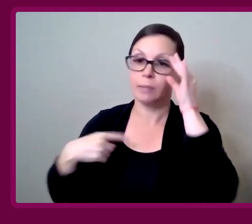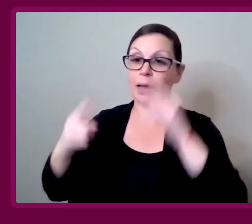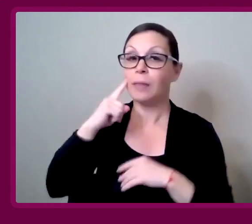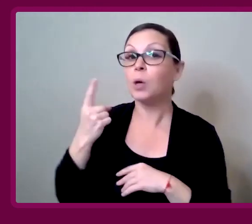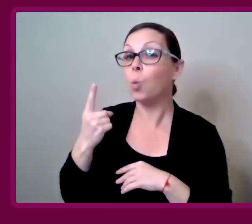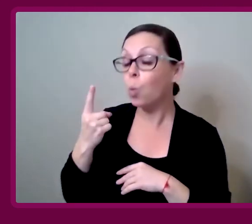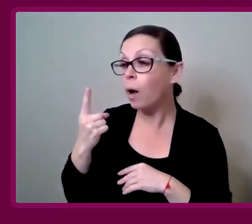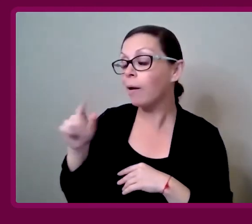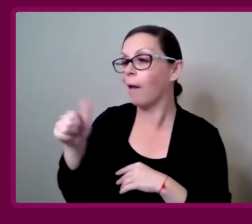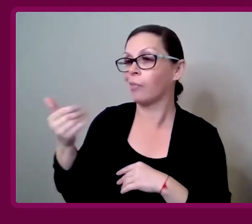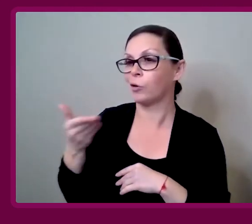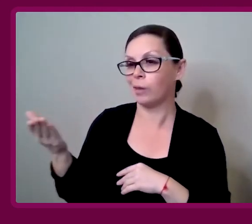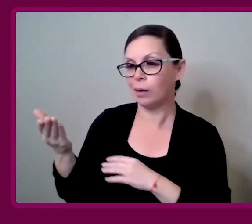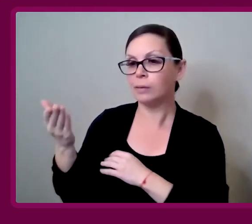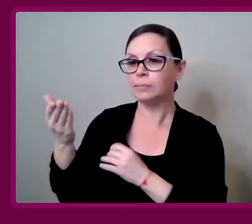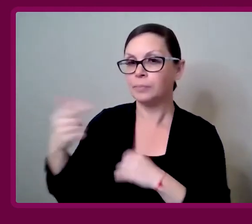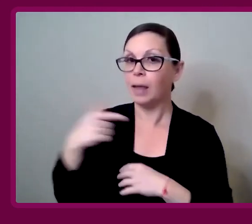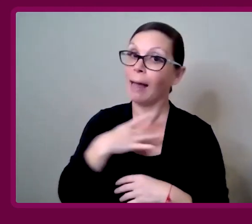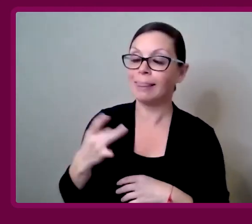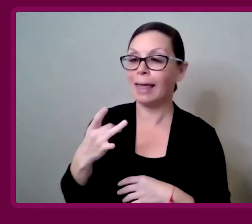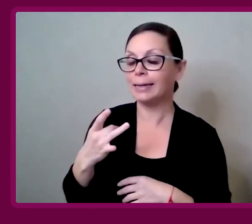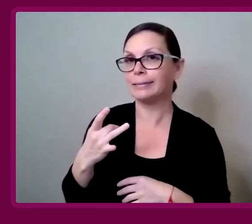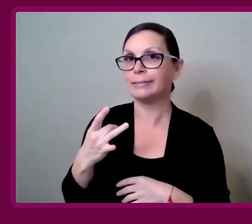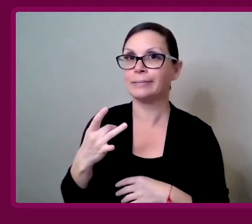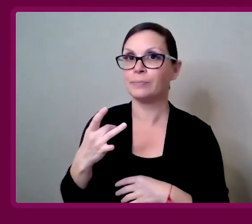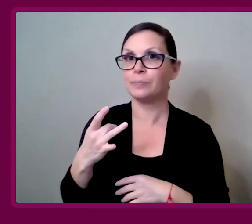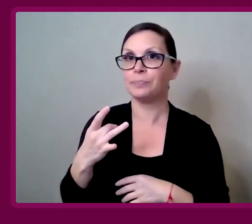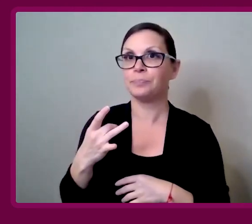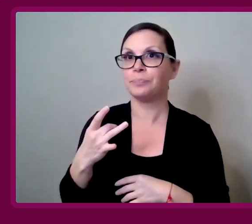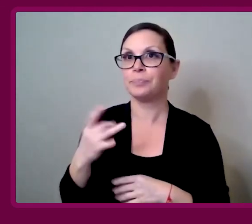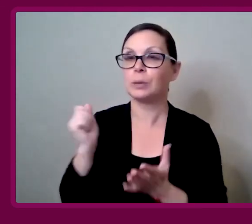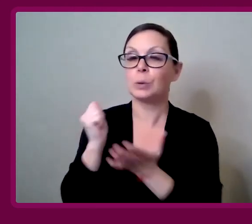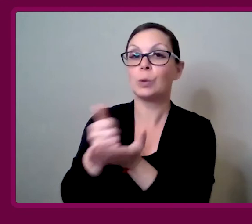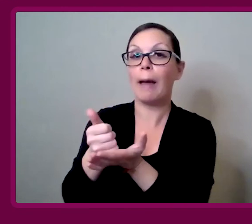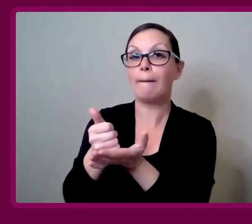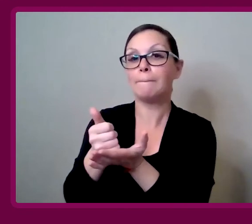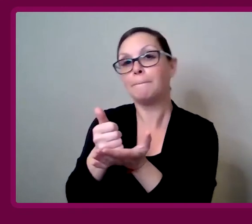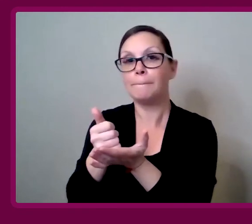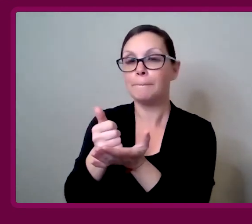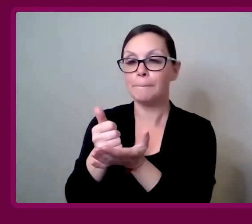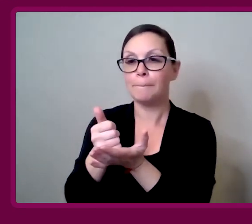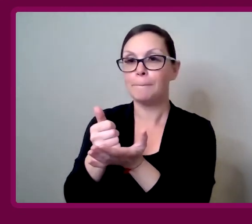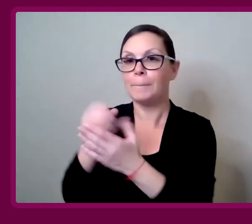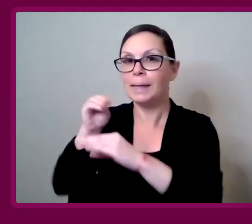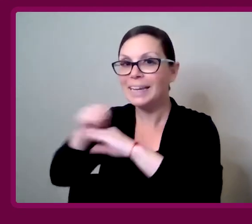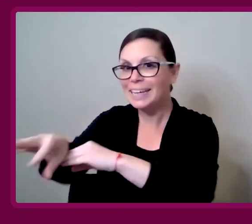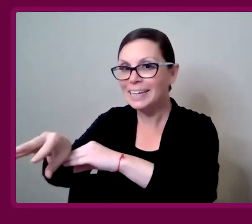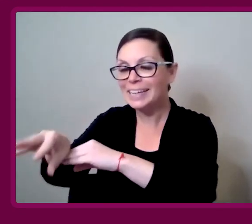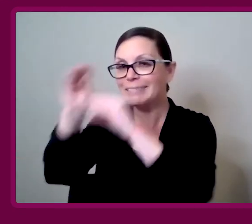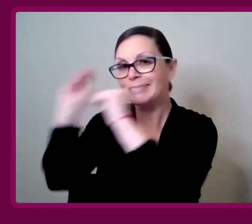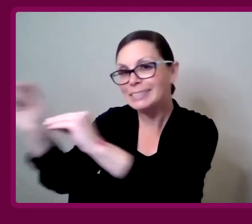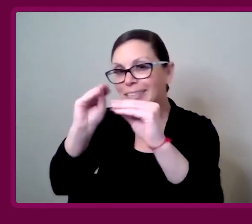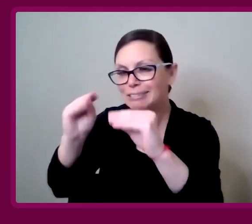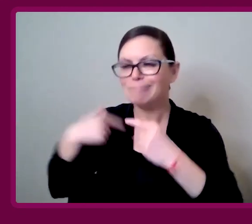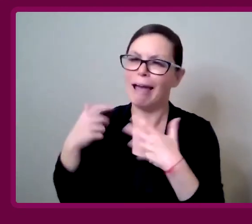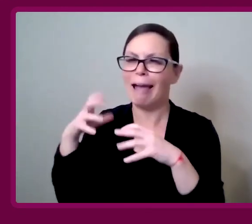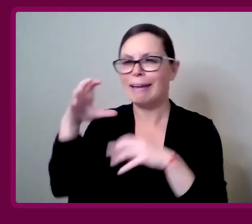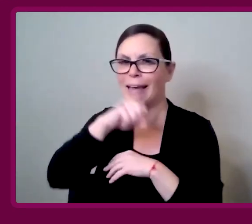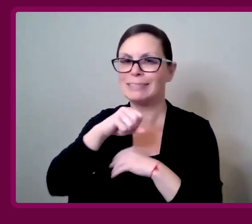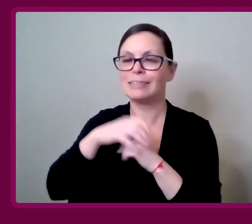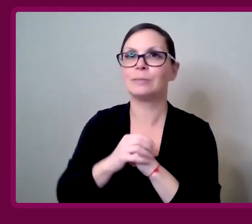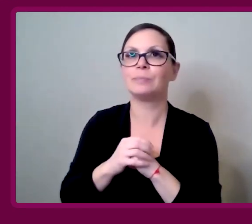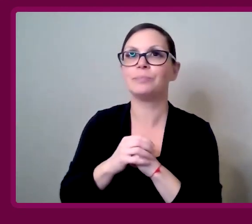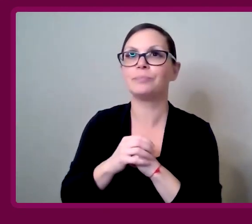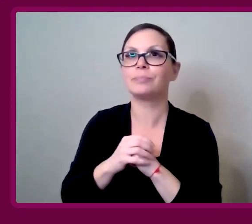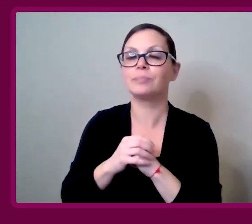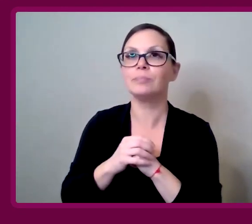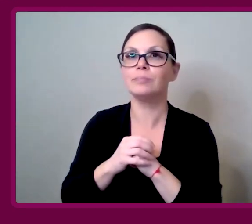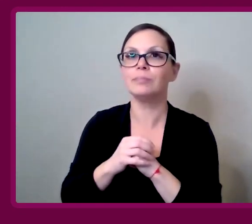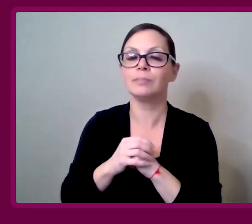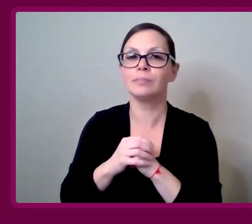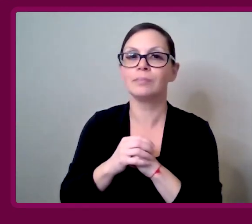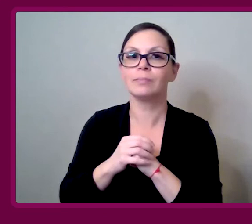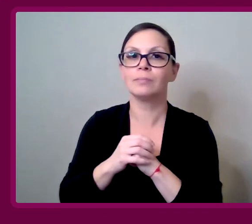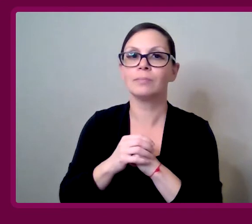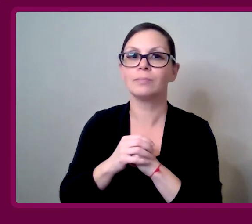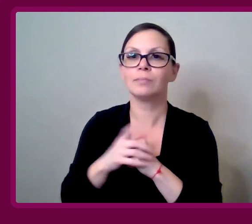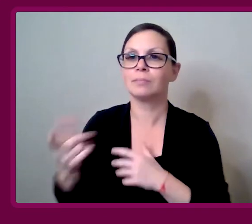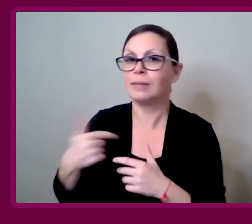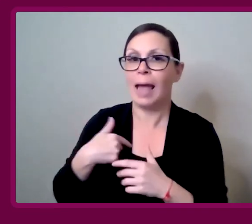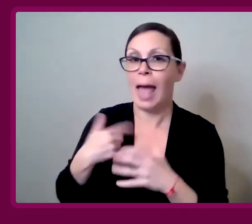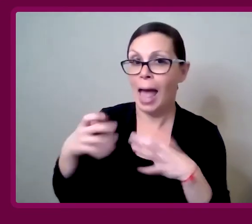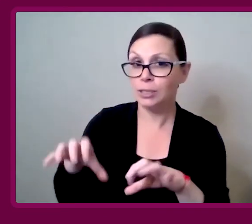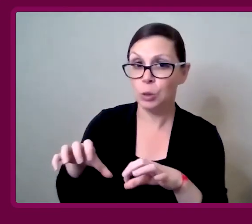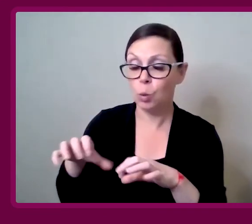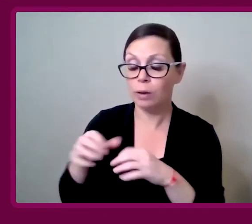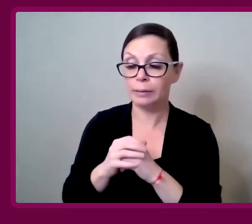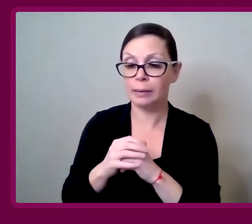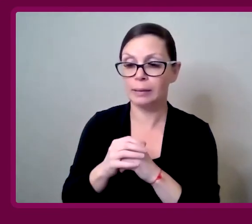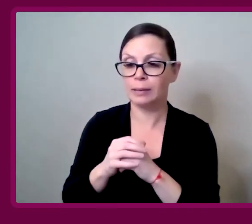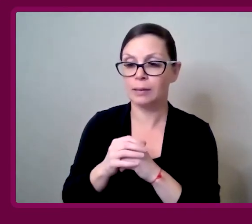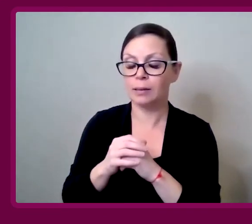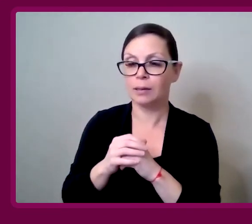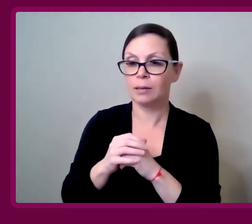I think one of the other things I like to help infuse, I suppose, is I don't want to